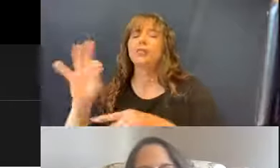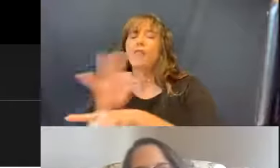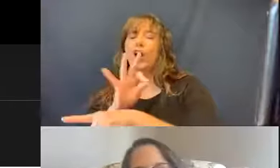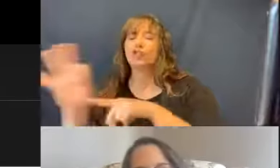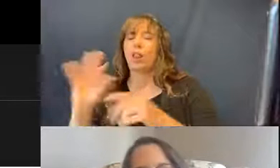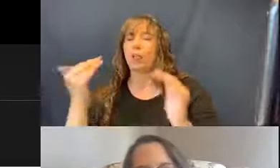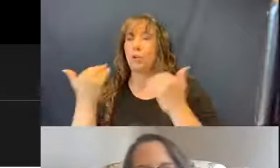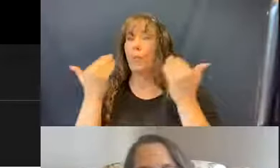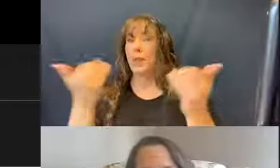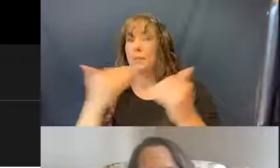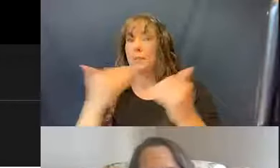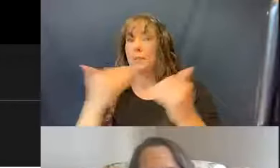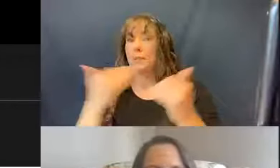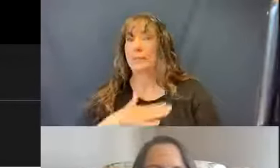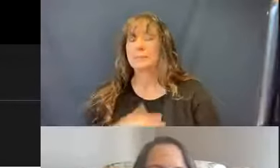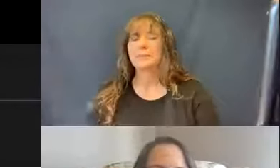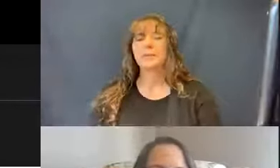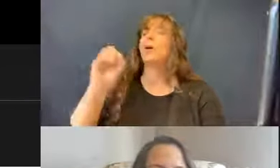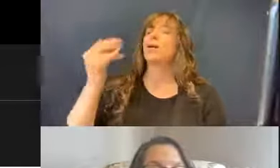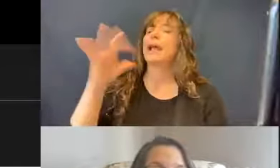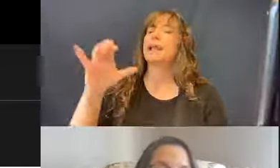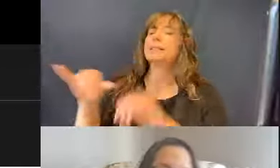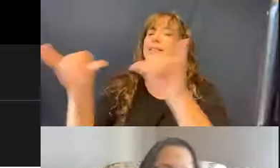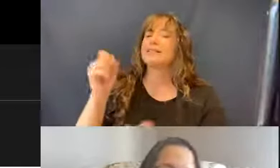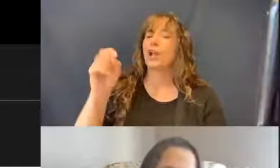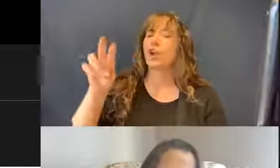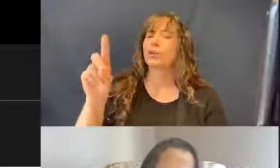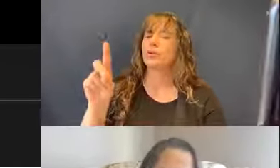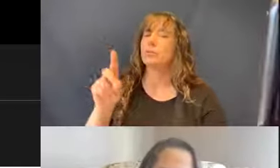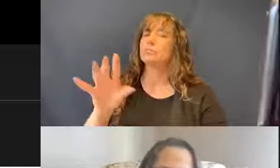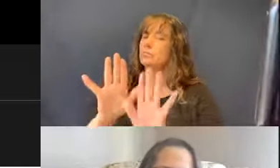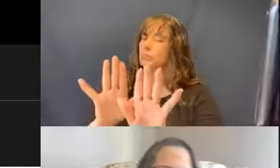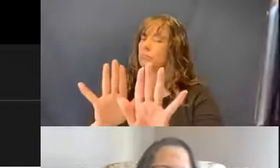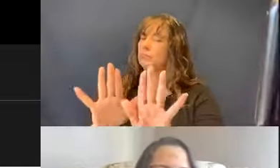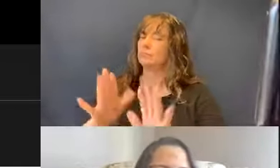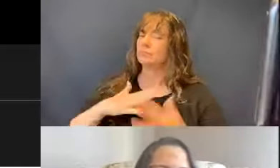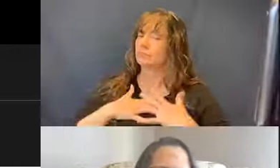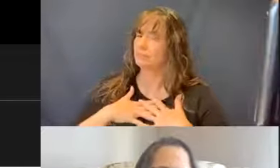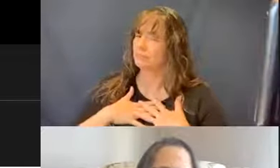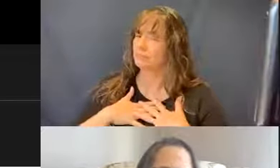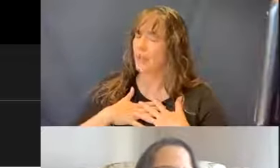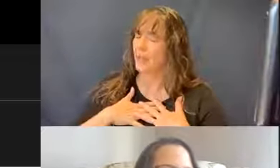An organic standard. Now, this is my alma mater for vet school. They say the student